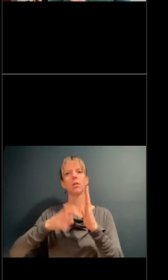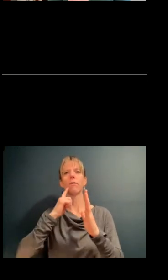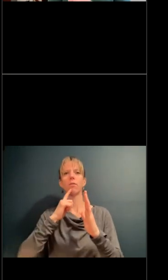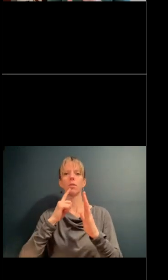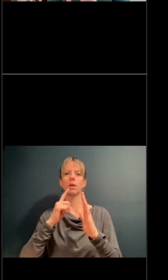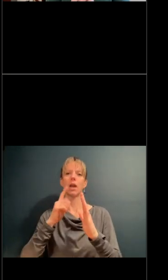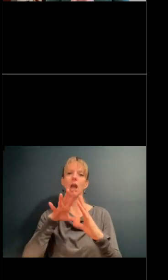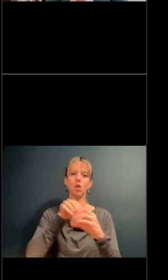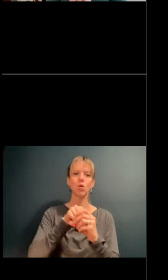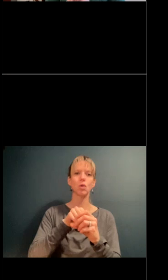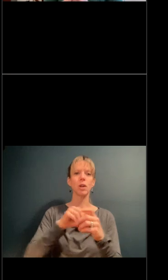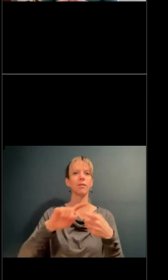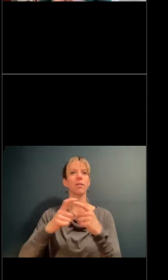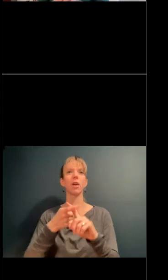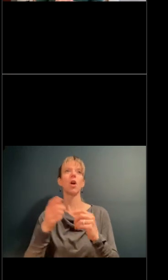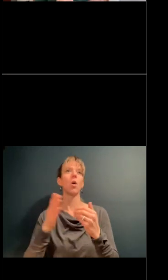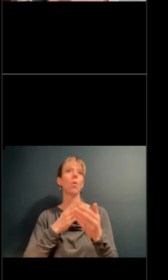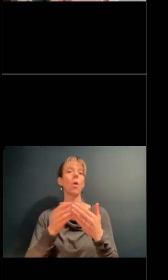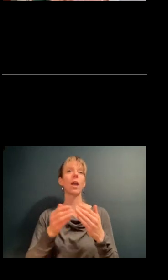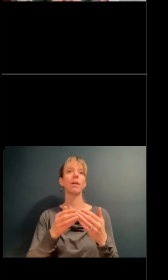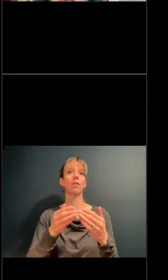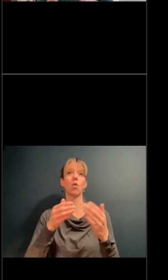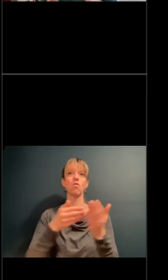he says, "Whatever rights and choice can do, they're not going to make me